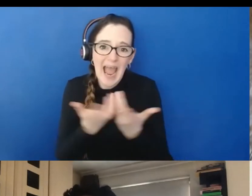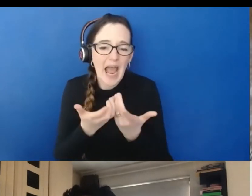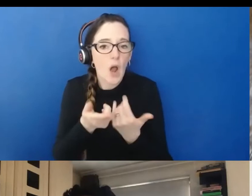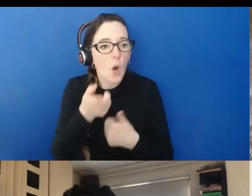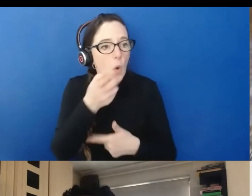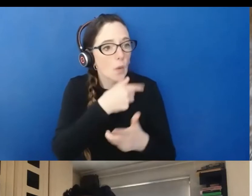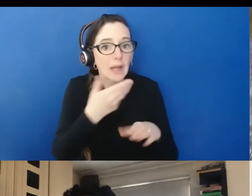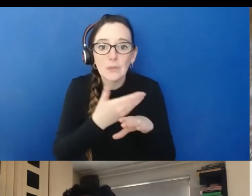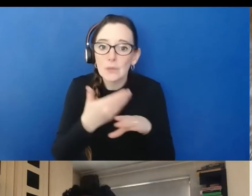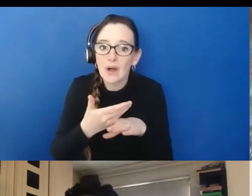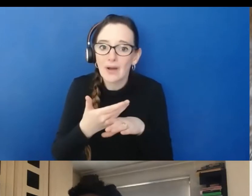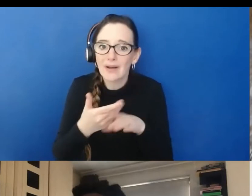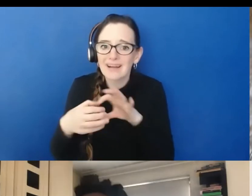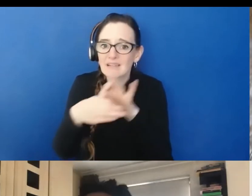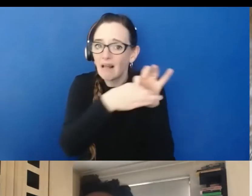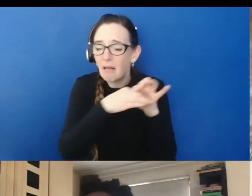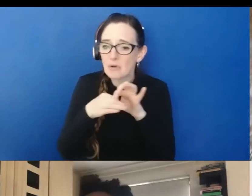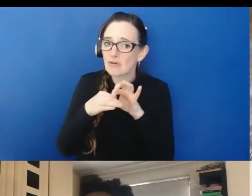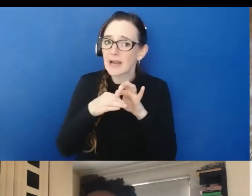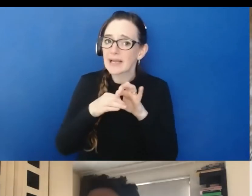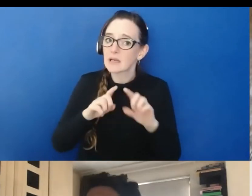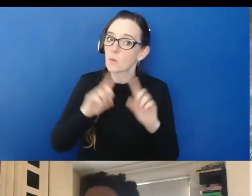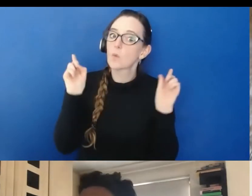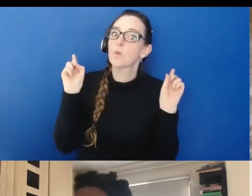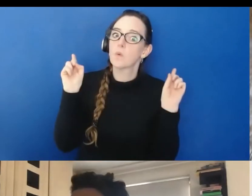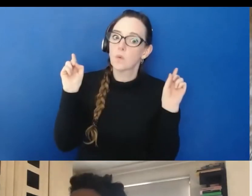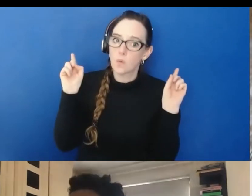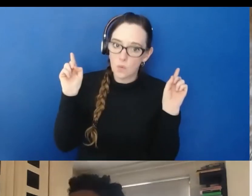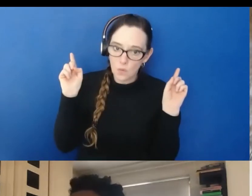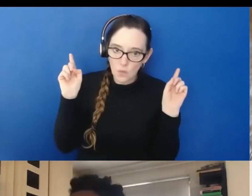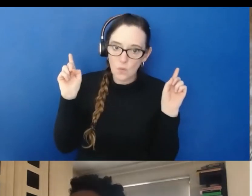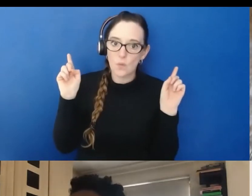And collaborate. Because I think also what s come very close